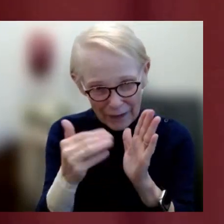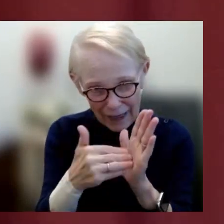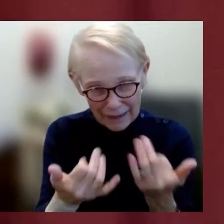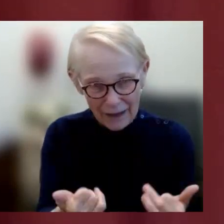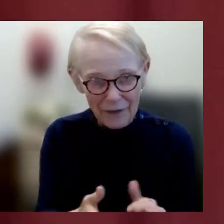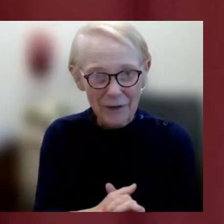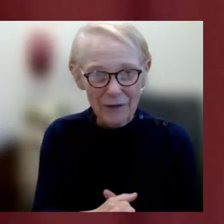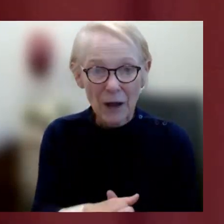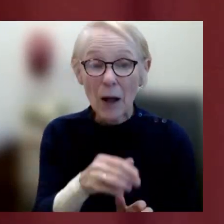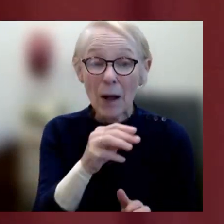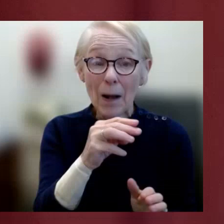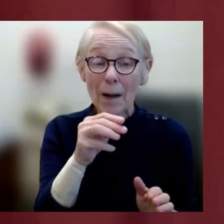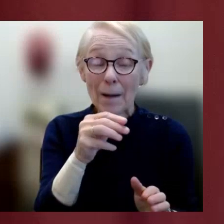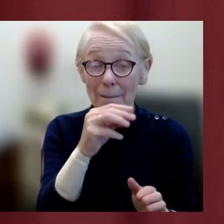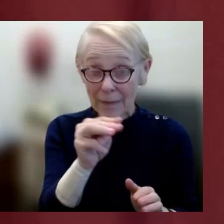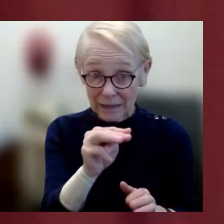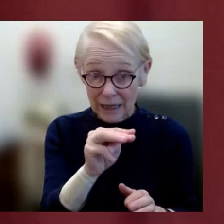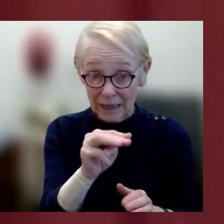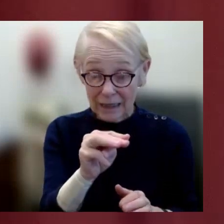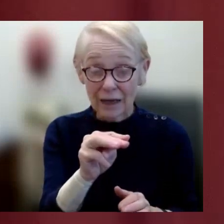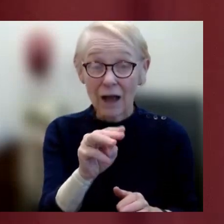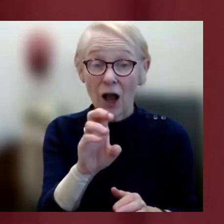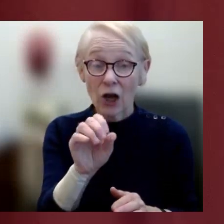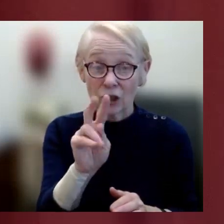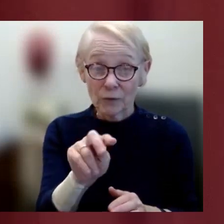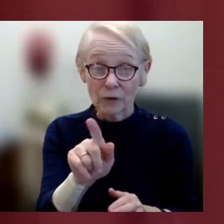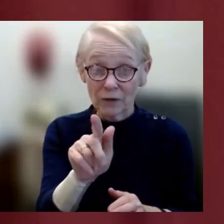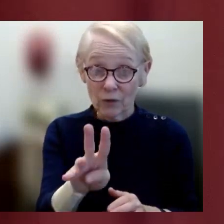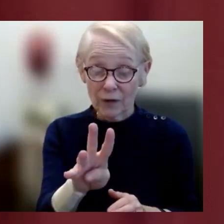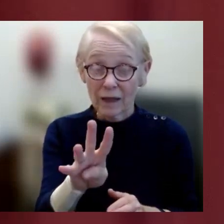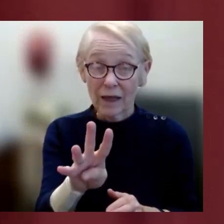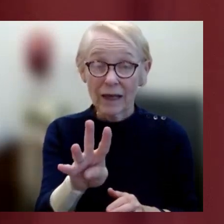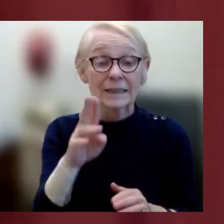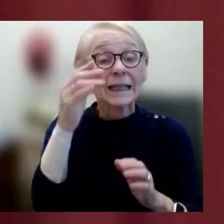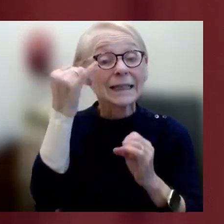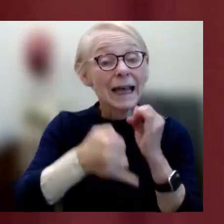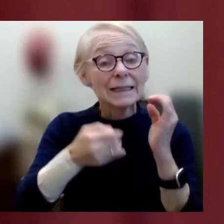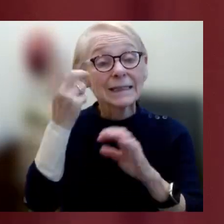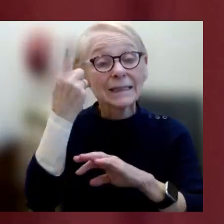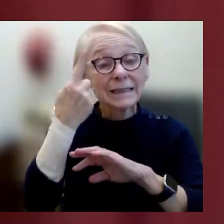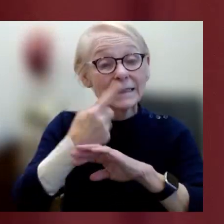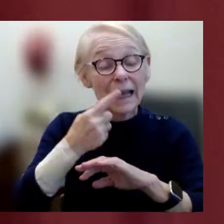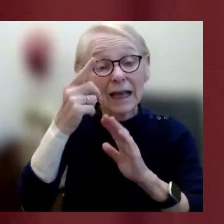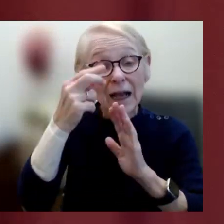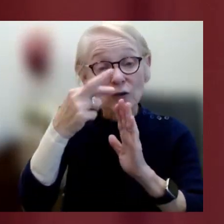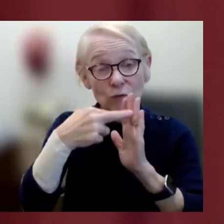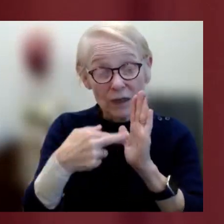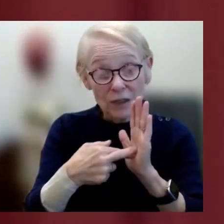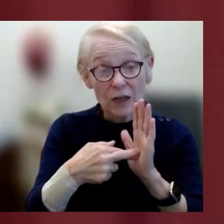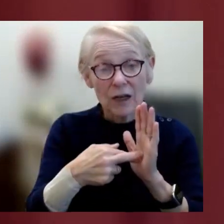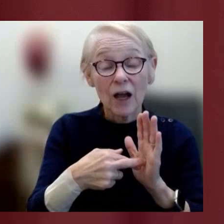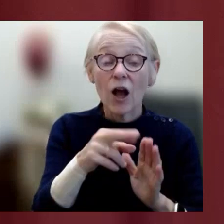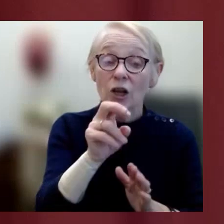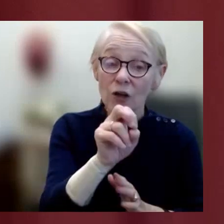the 24th is the last day to register yes uh the 11-1 is the last day to request a mail-in right